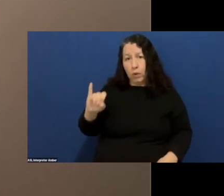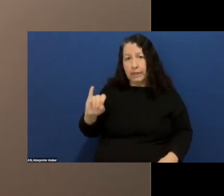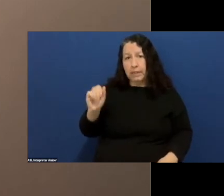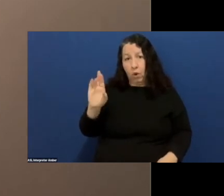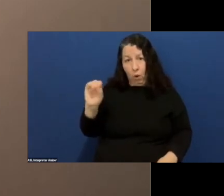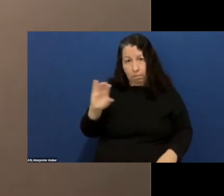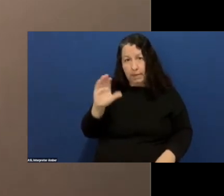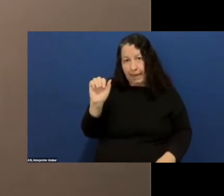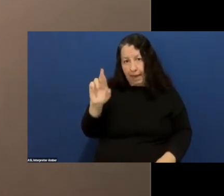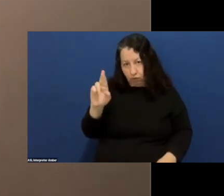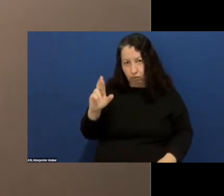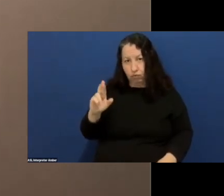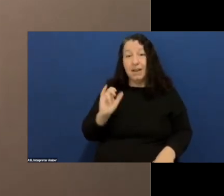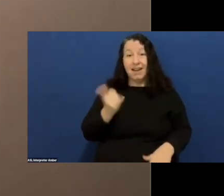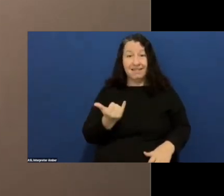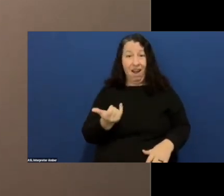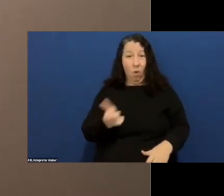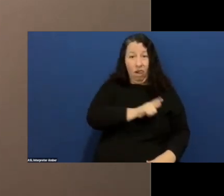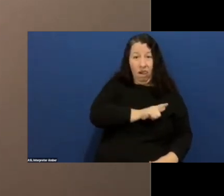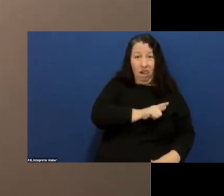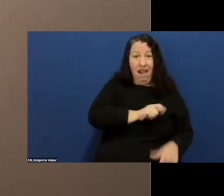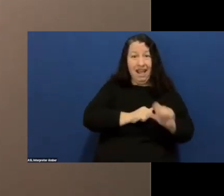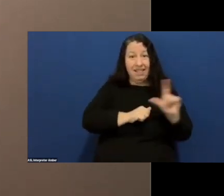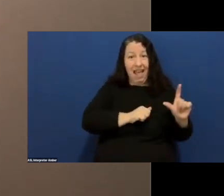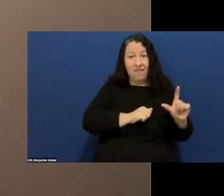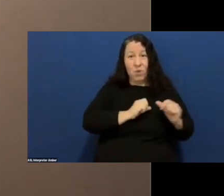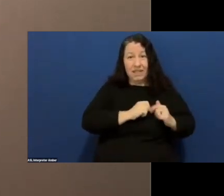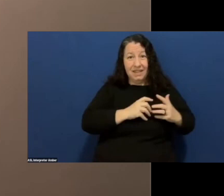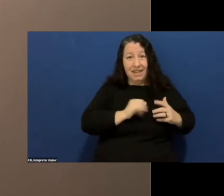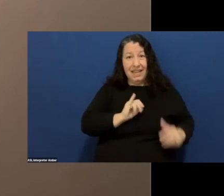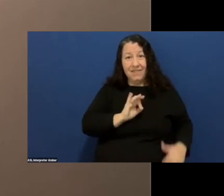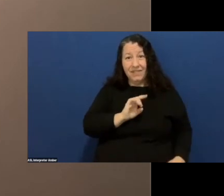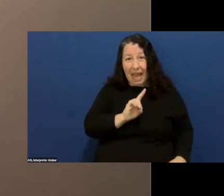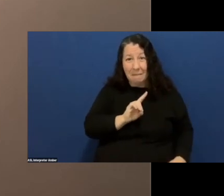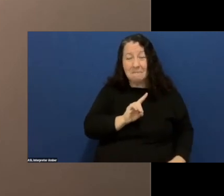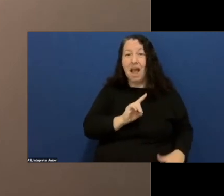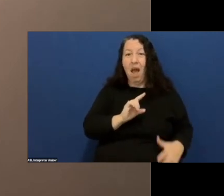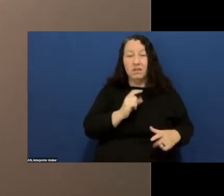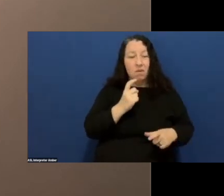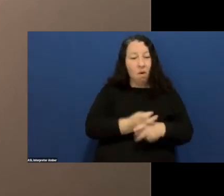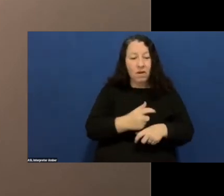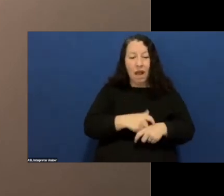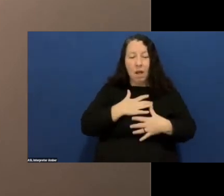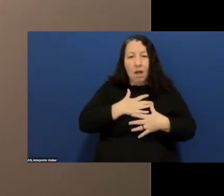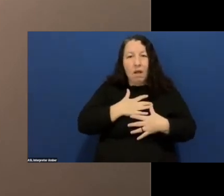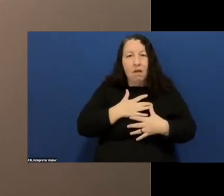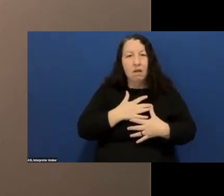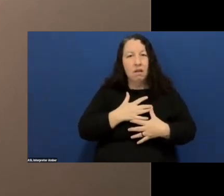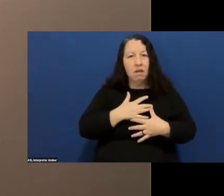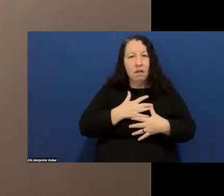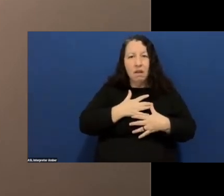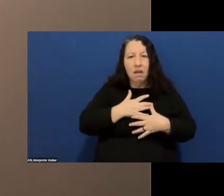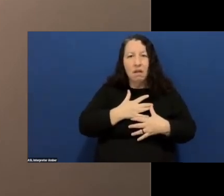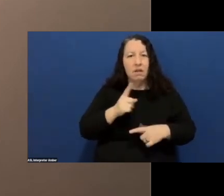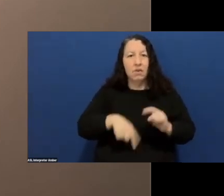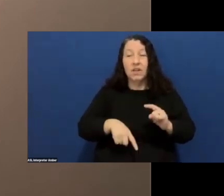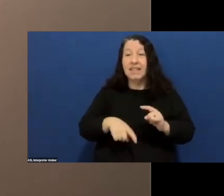Sarcoma. Now my left lung was inflamed and I was gasping for air. At the emergency room,